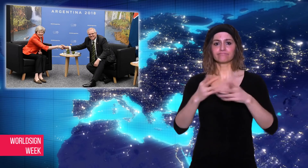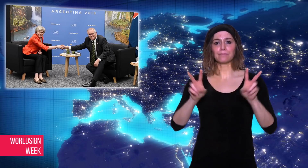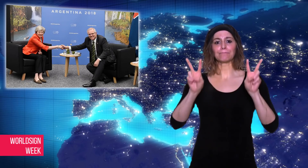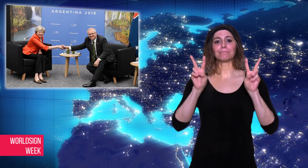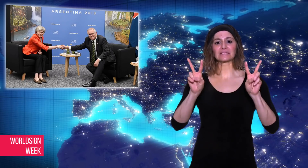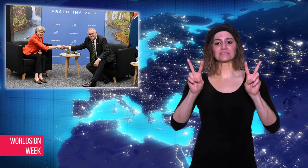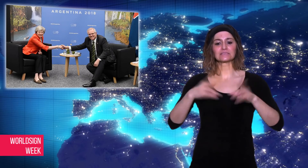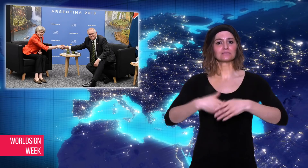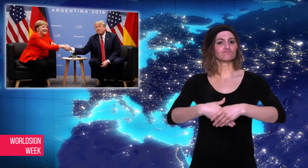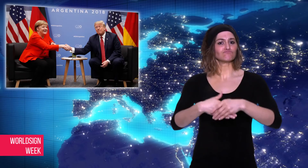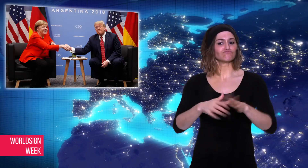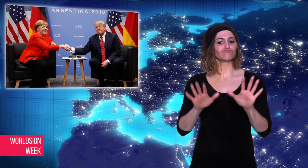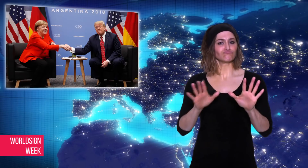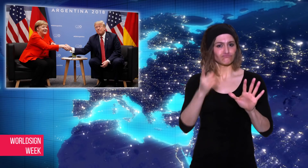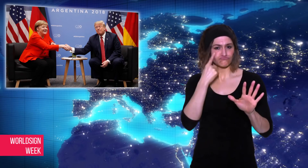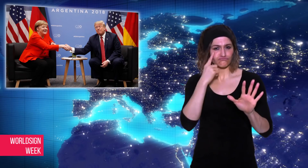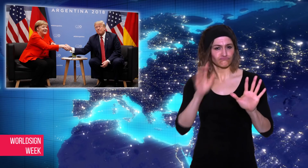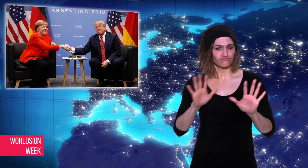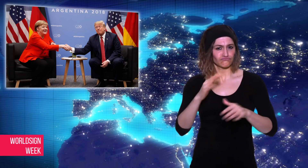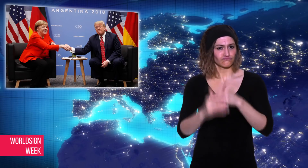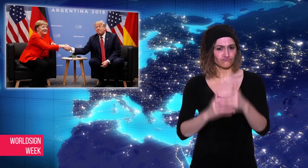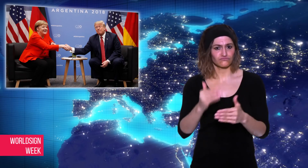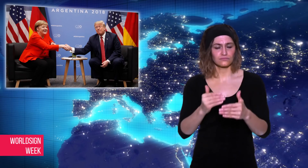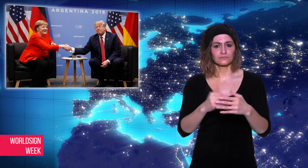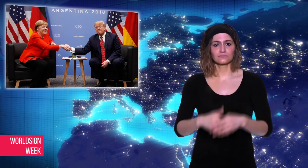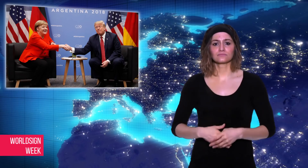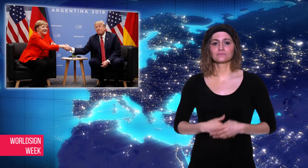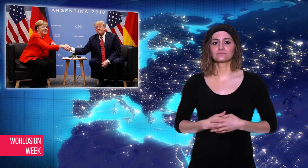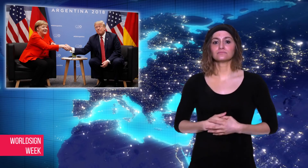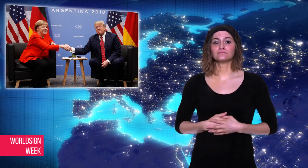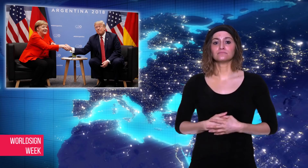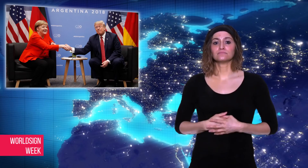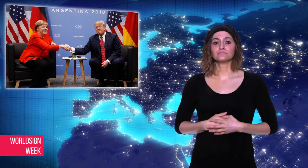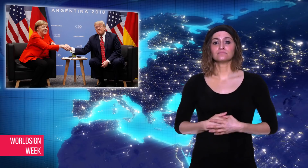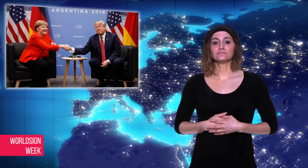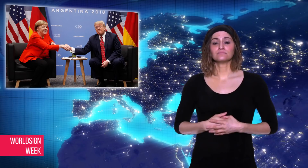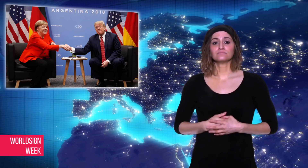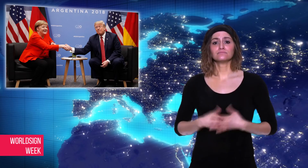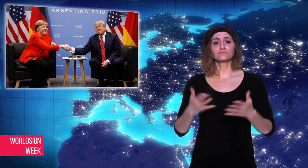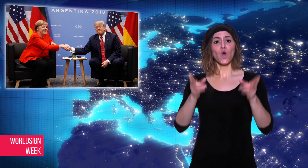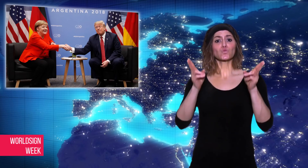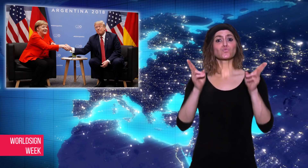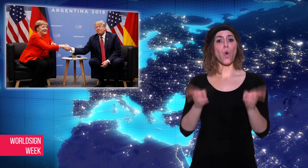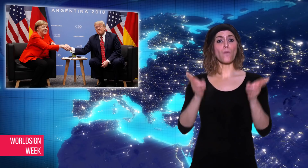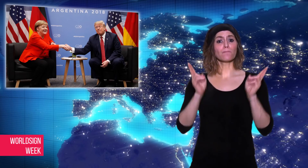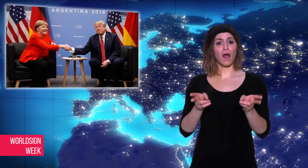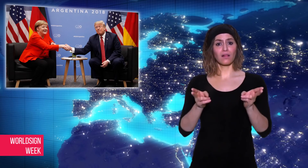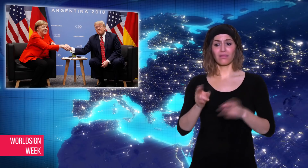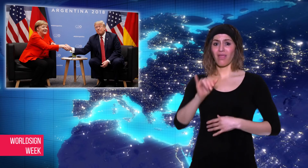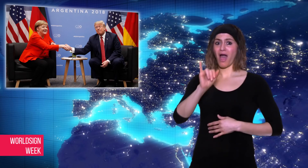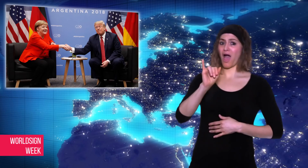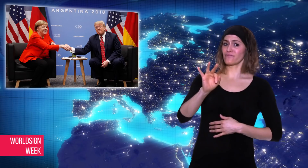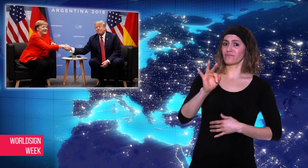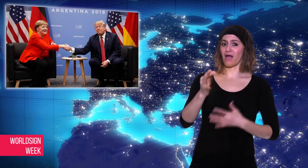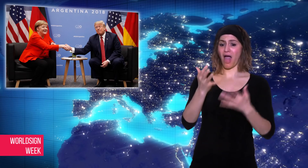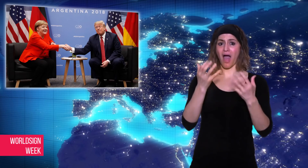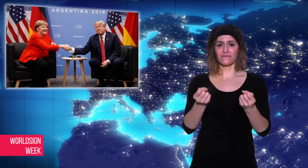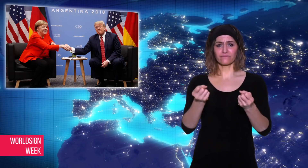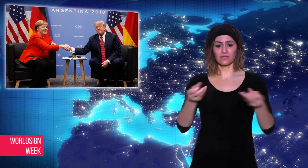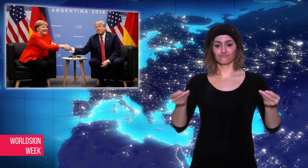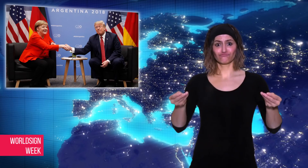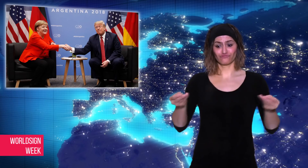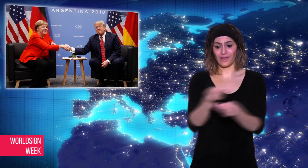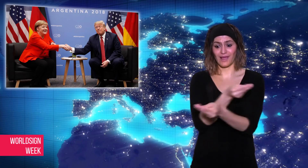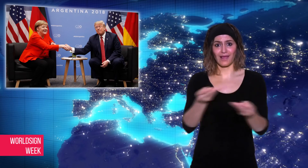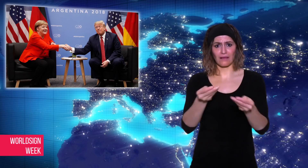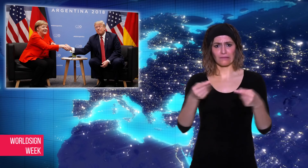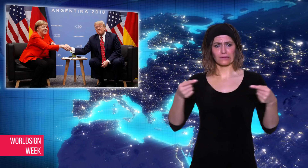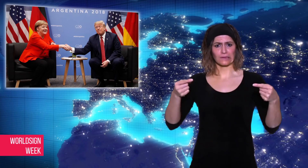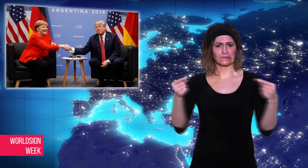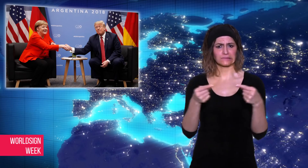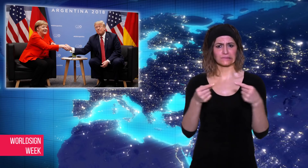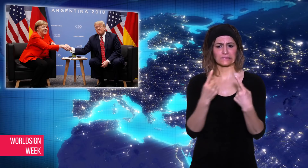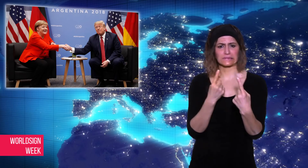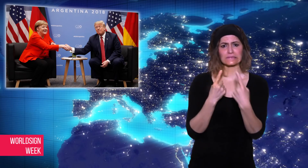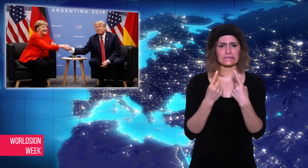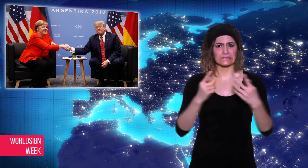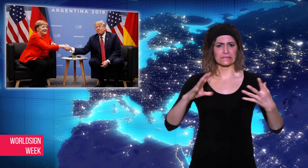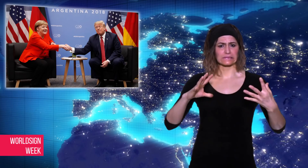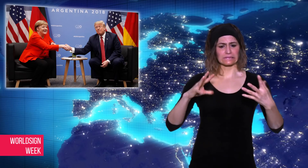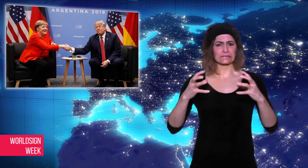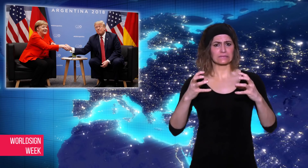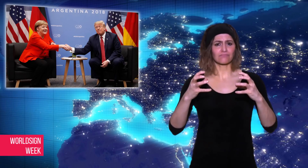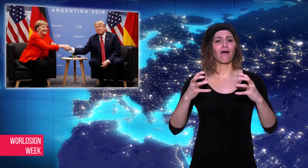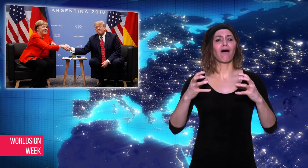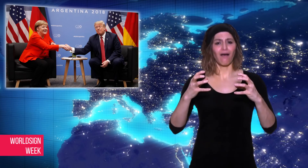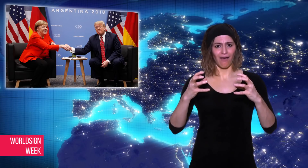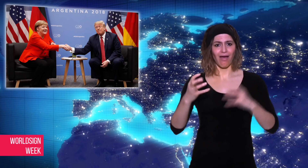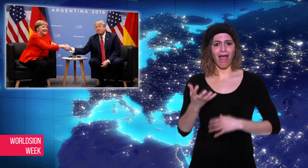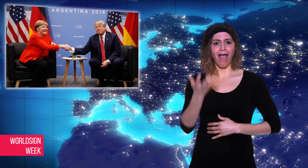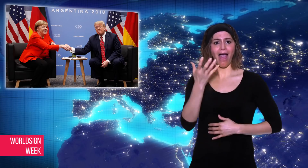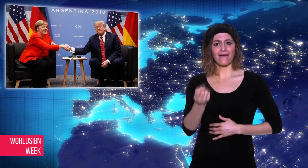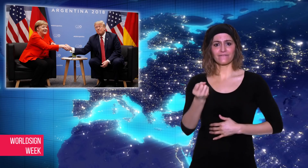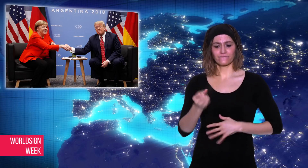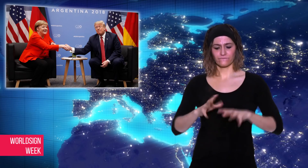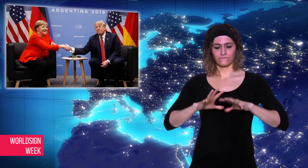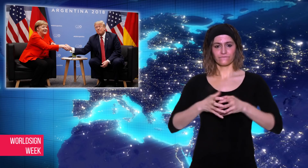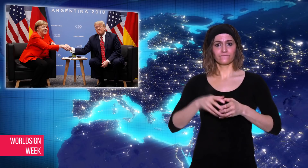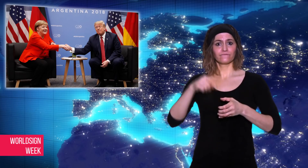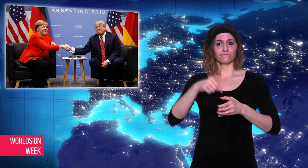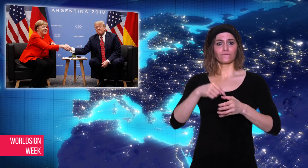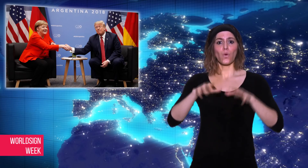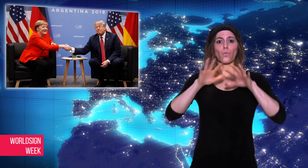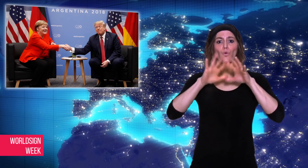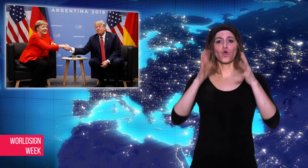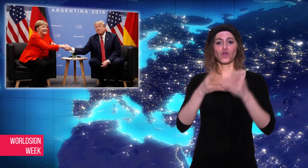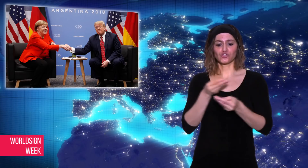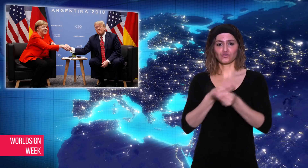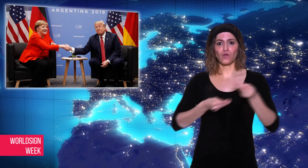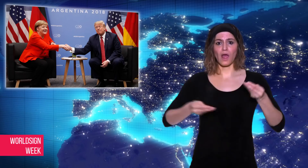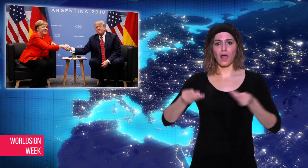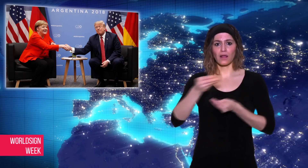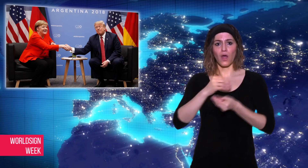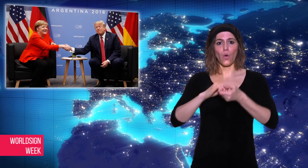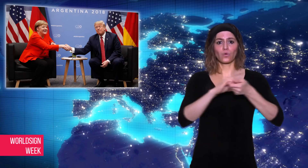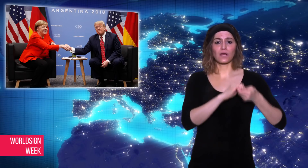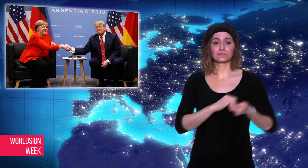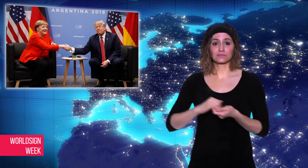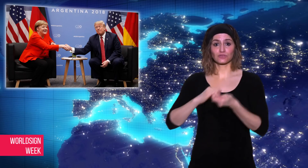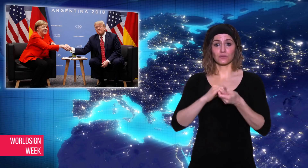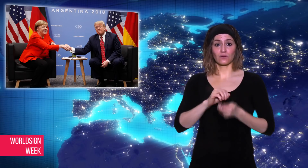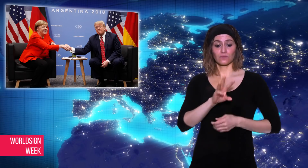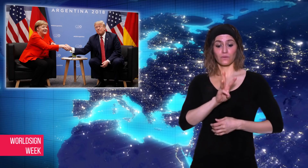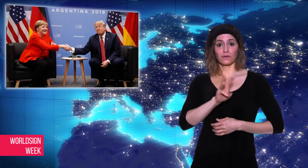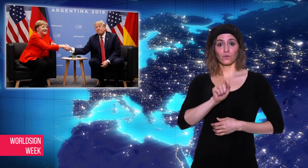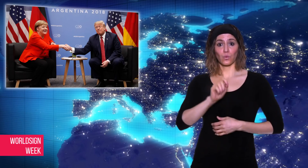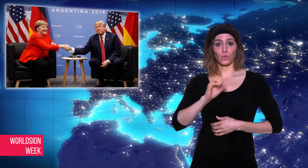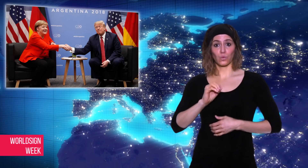The G20 leaders signed a communique on Saturday to reform